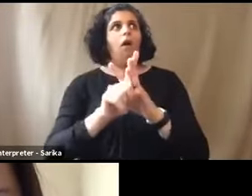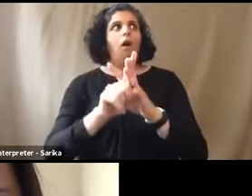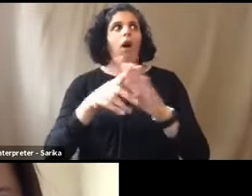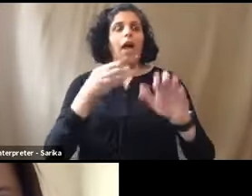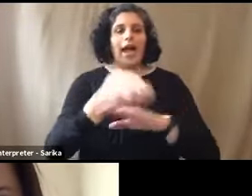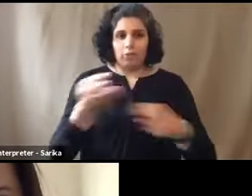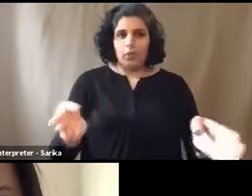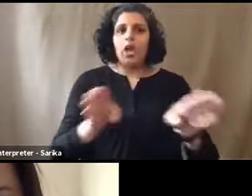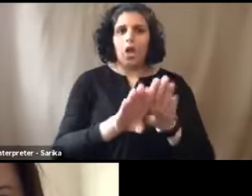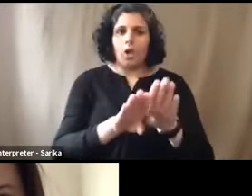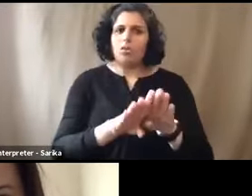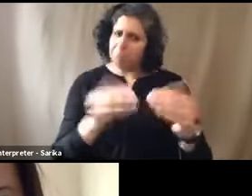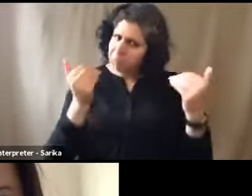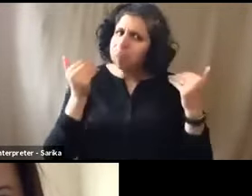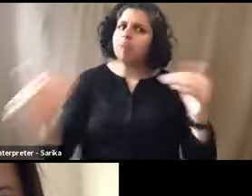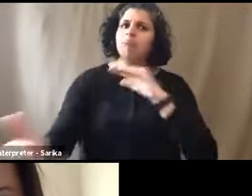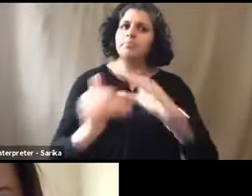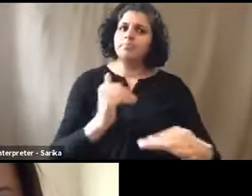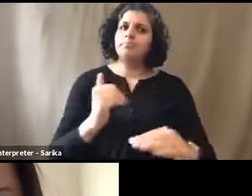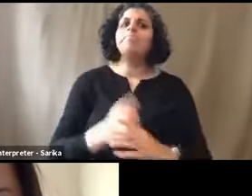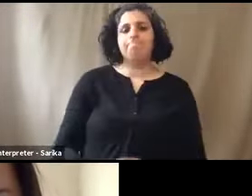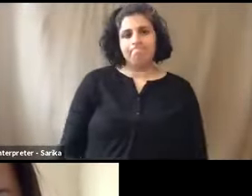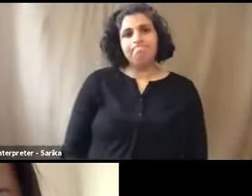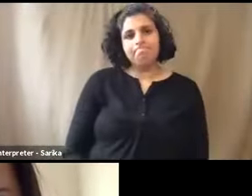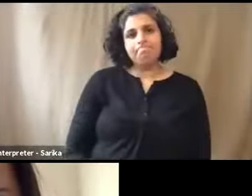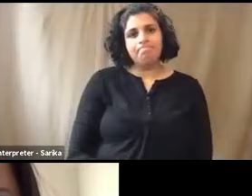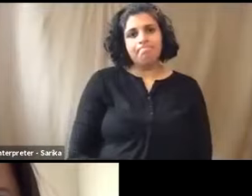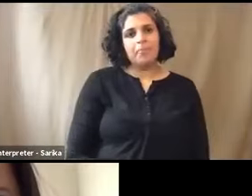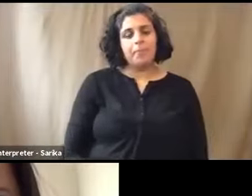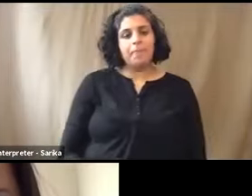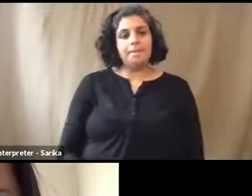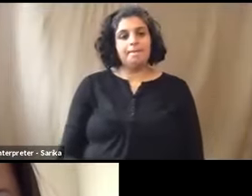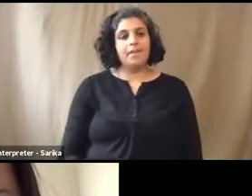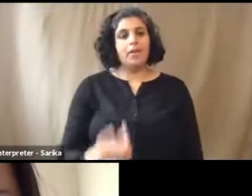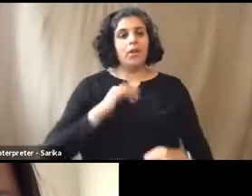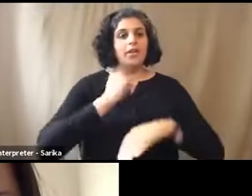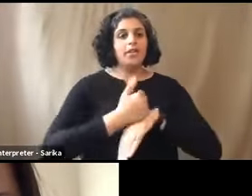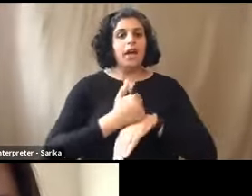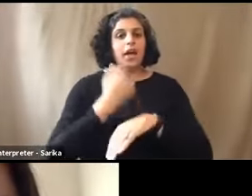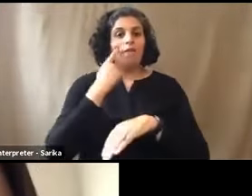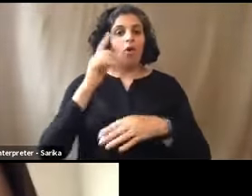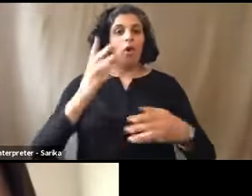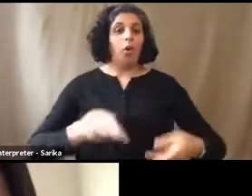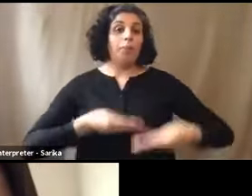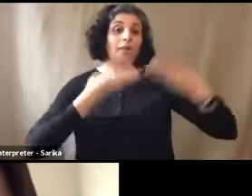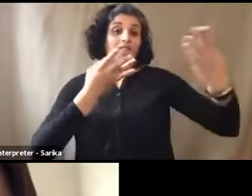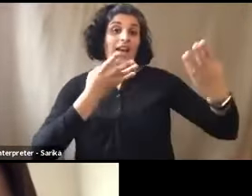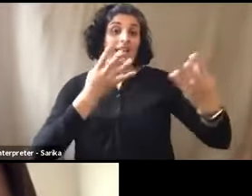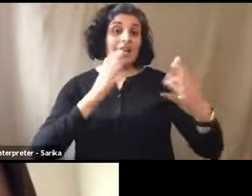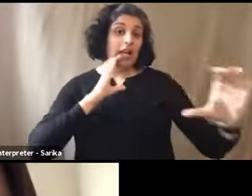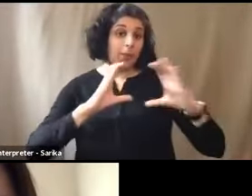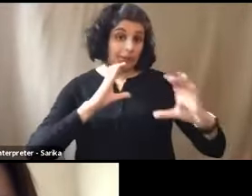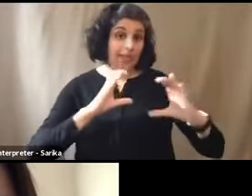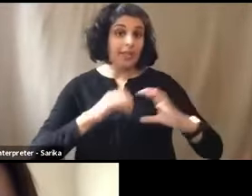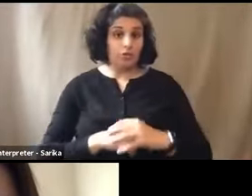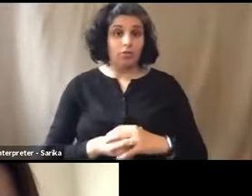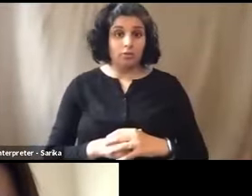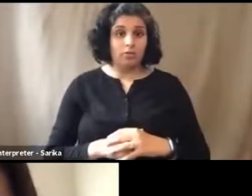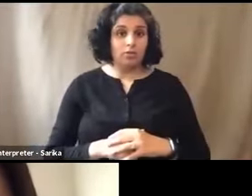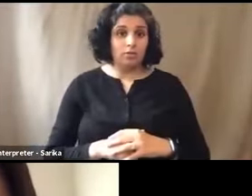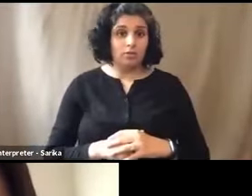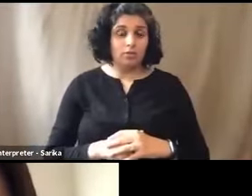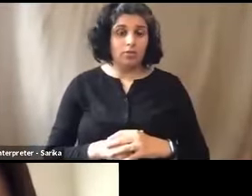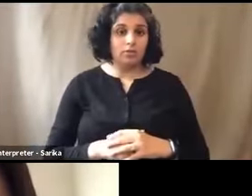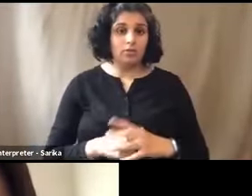We are very set up to be able to to provide communication with you so that everyone can